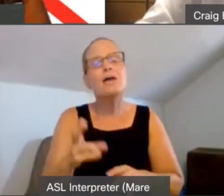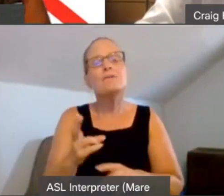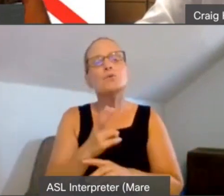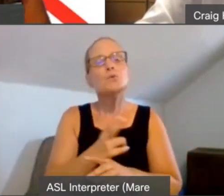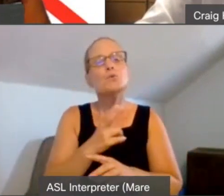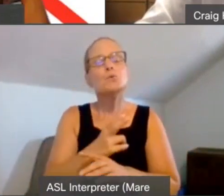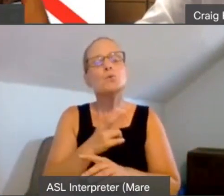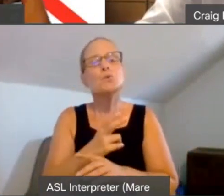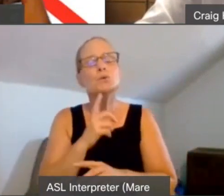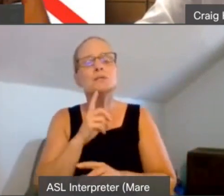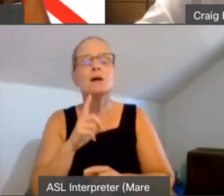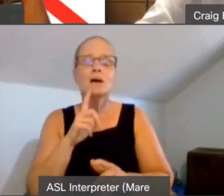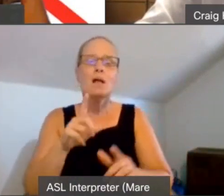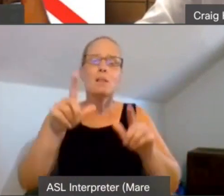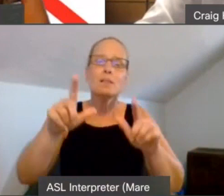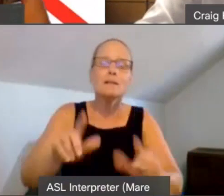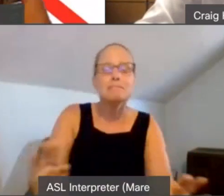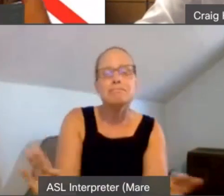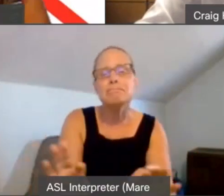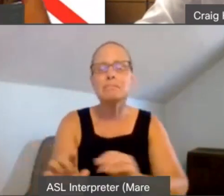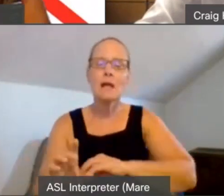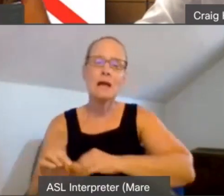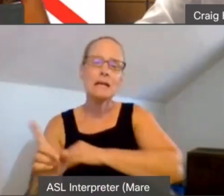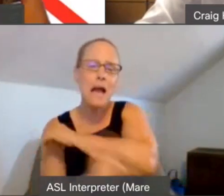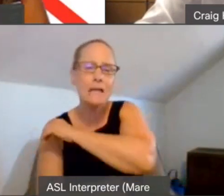oriented consequences for what we call distal and fractions.